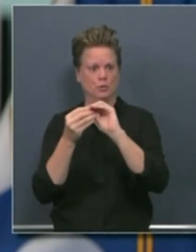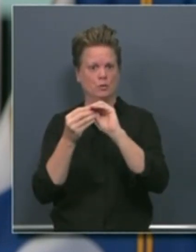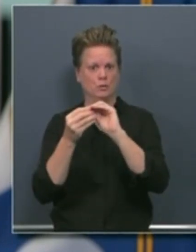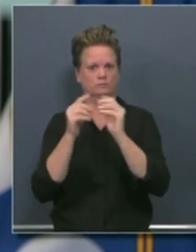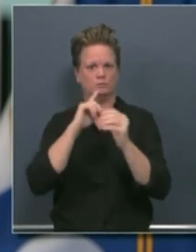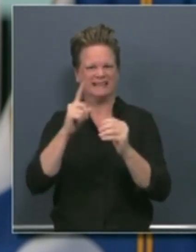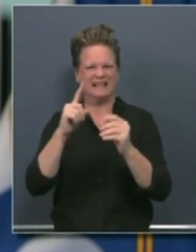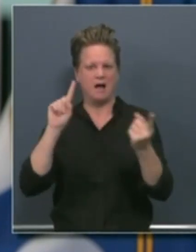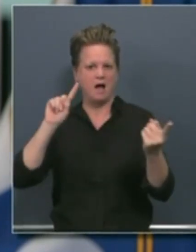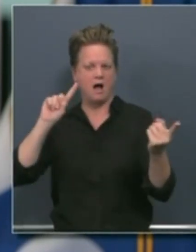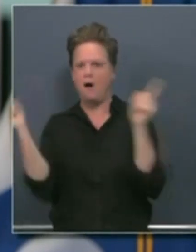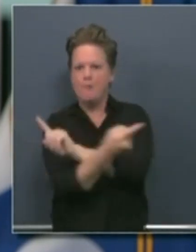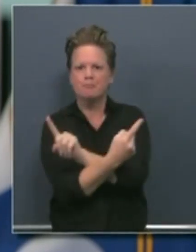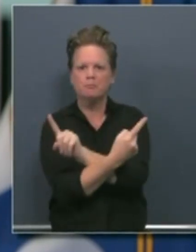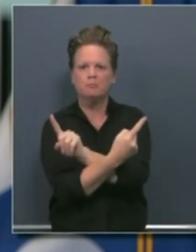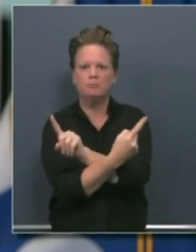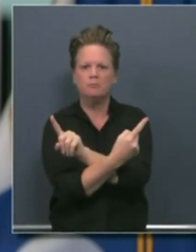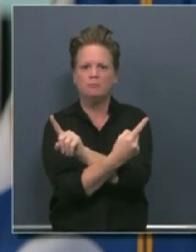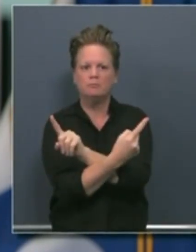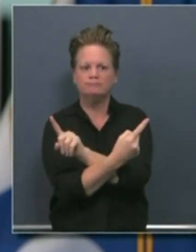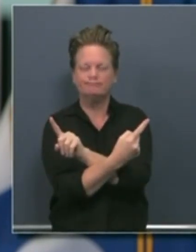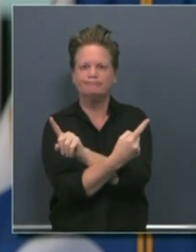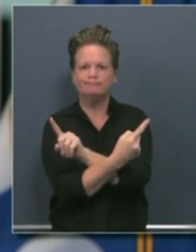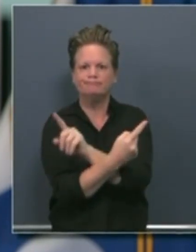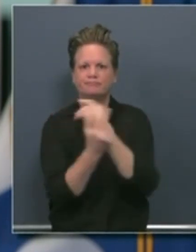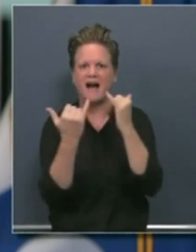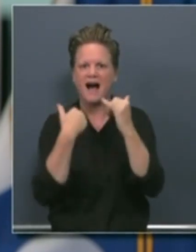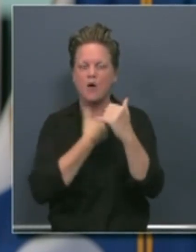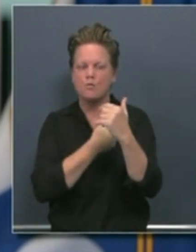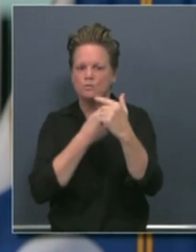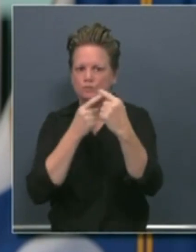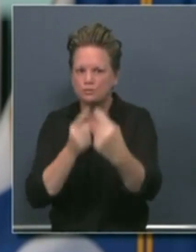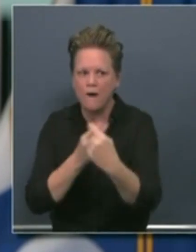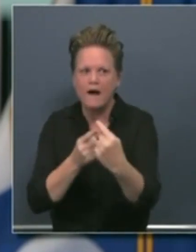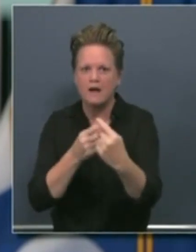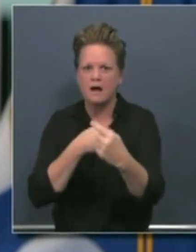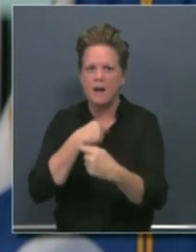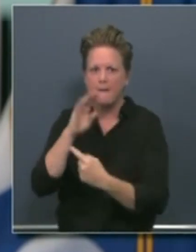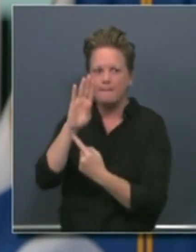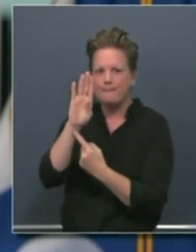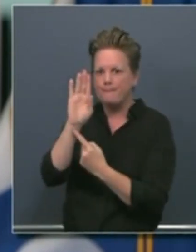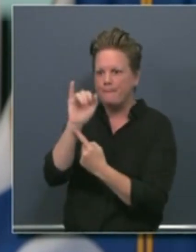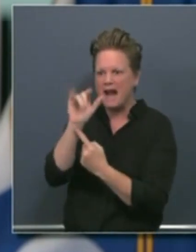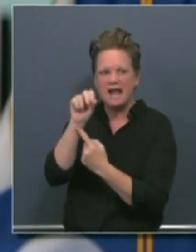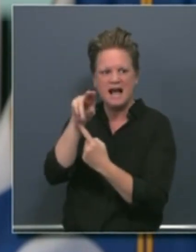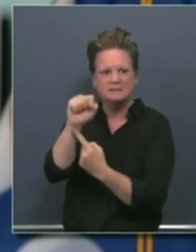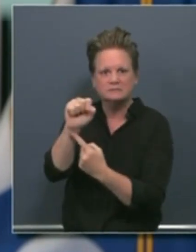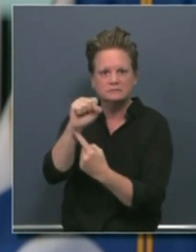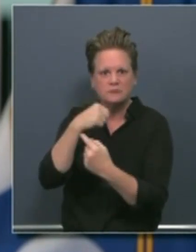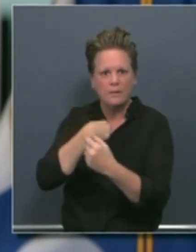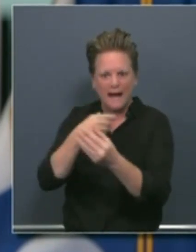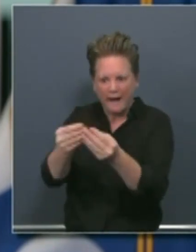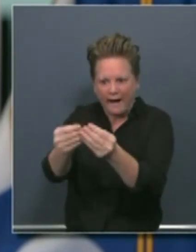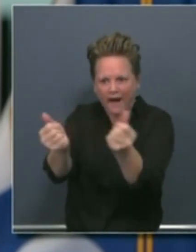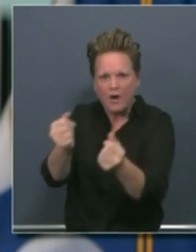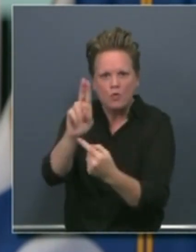MULTIPLE OCCASIONS TO JUST THE CURRENT STATUS AND THAT IS THOSE NUMBERS ARE COMPLETELY FLIPPED WEEK. NOW ARE